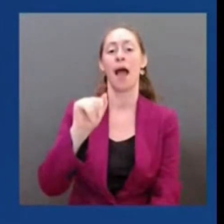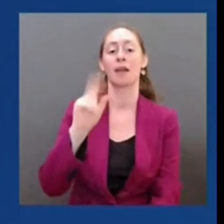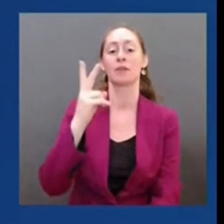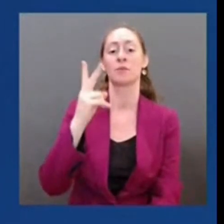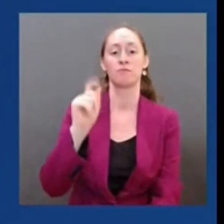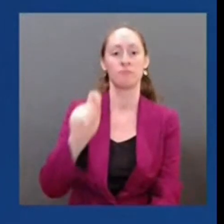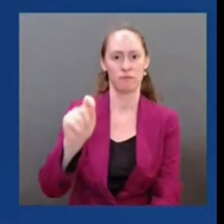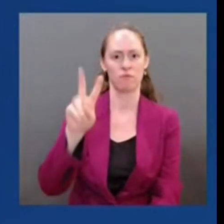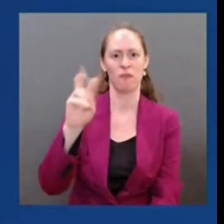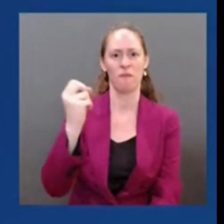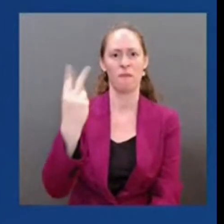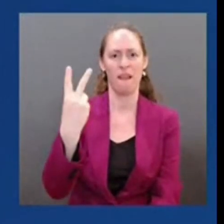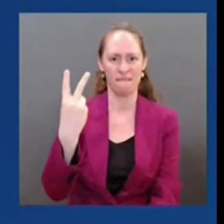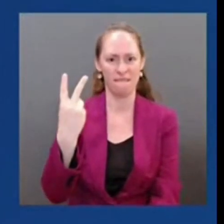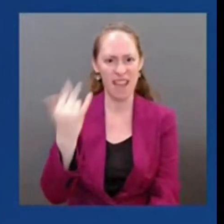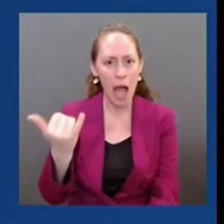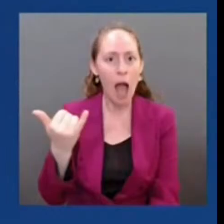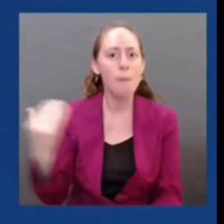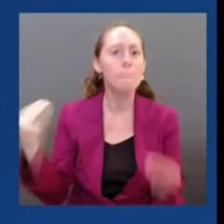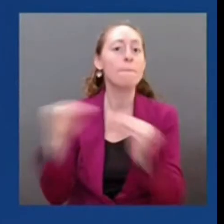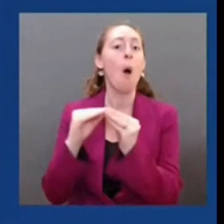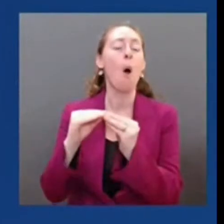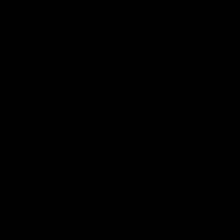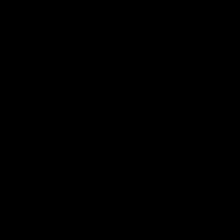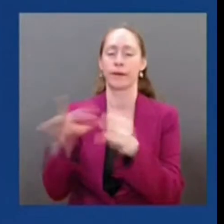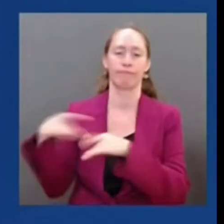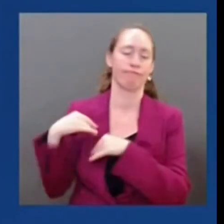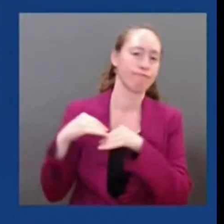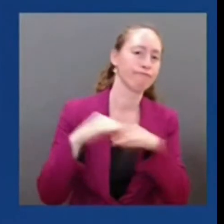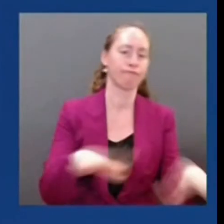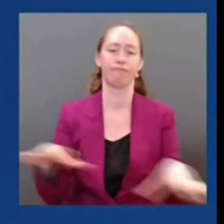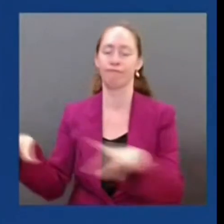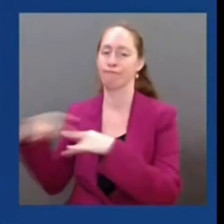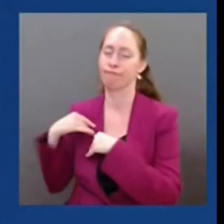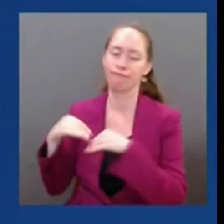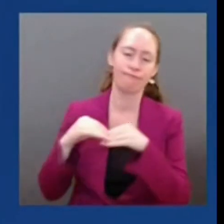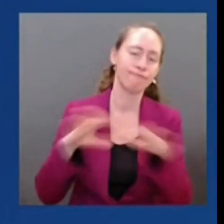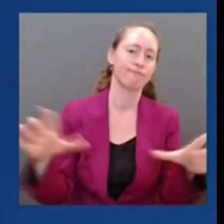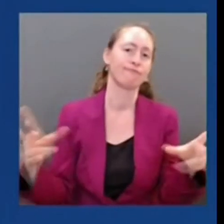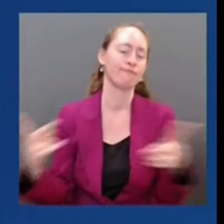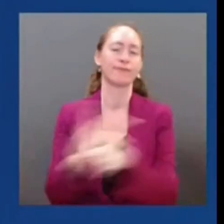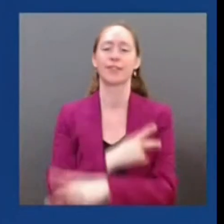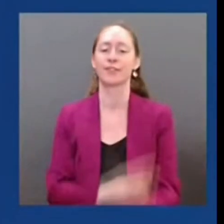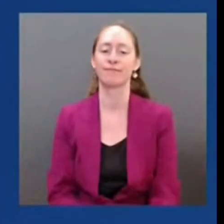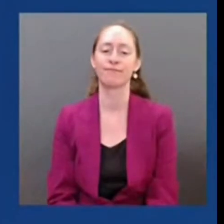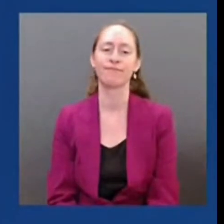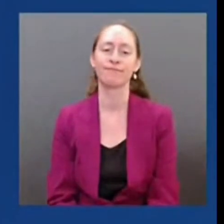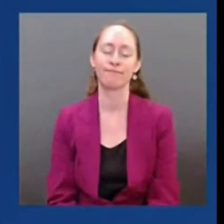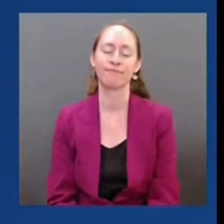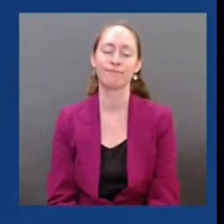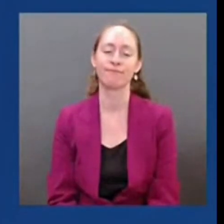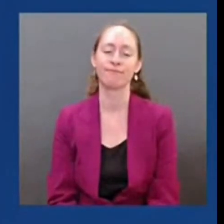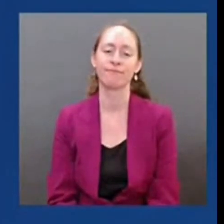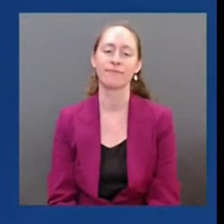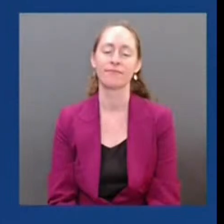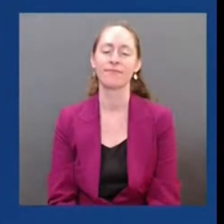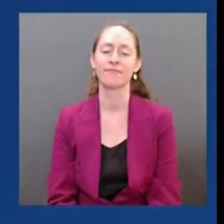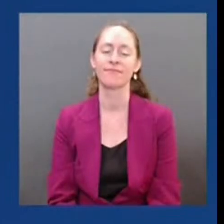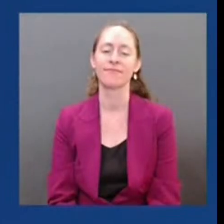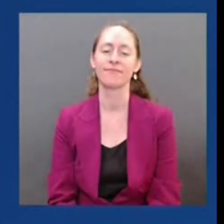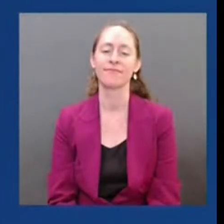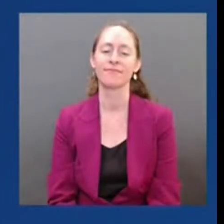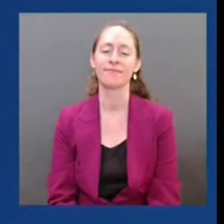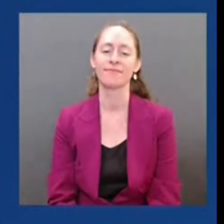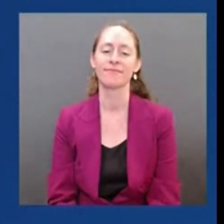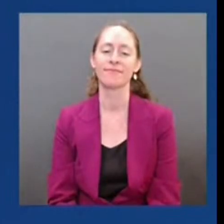CHUNK OF THE COUNTRY THAT TODAY